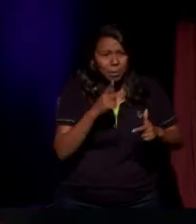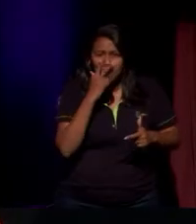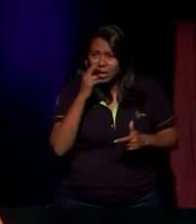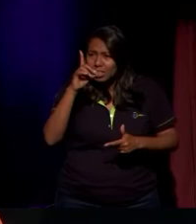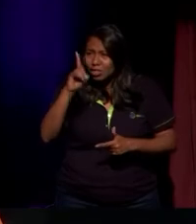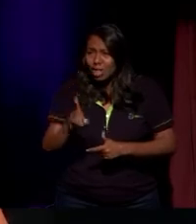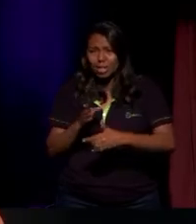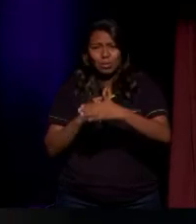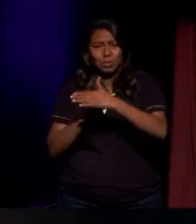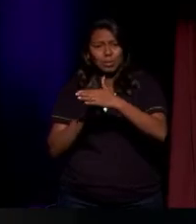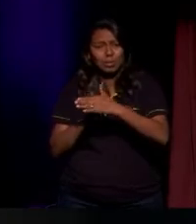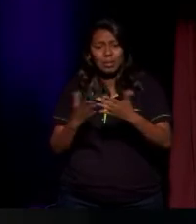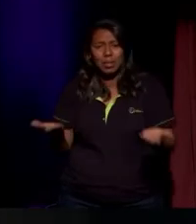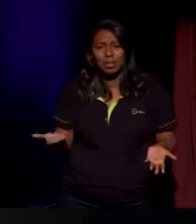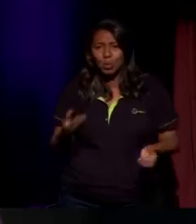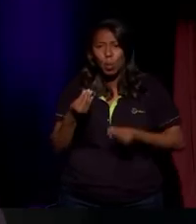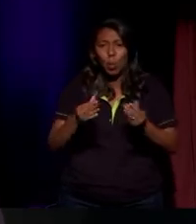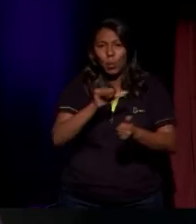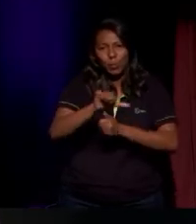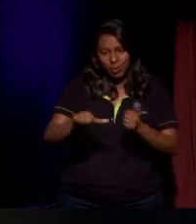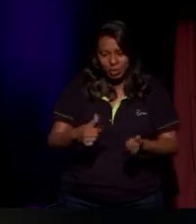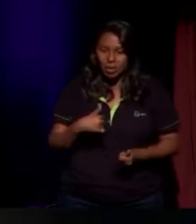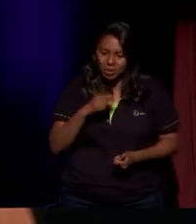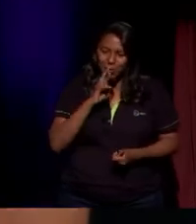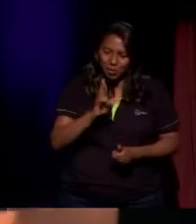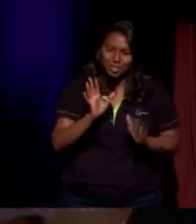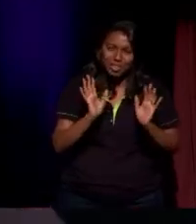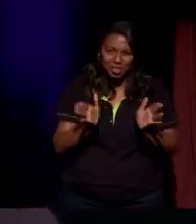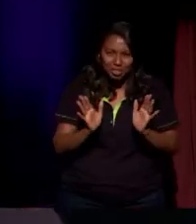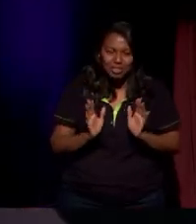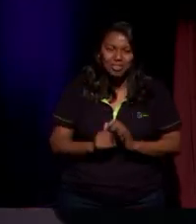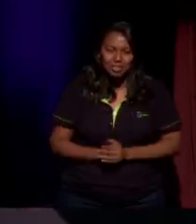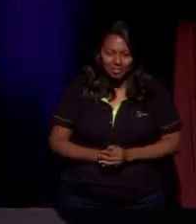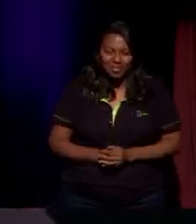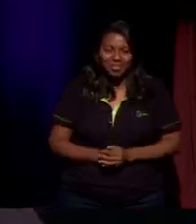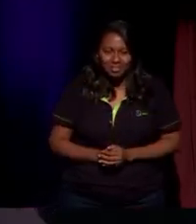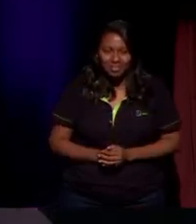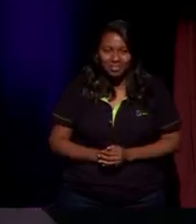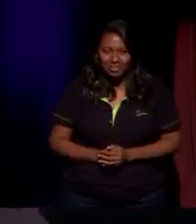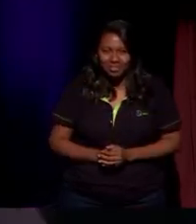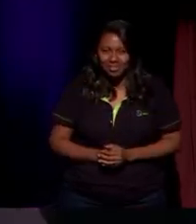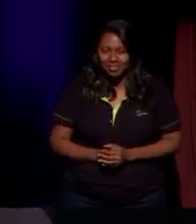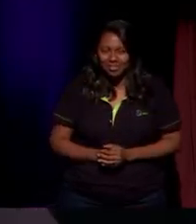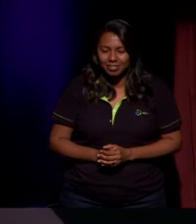So I guess I answered in a certain way, is already answered there. I think so.